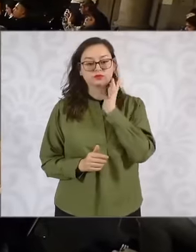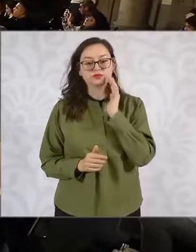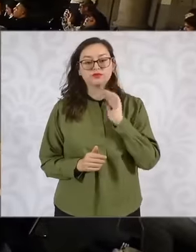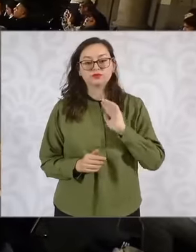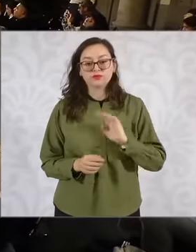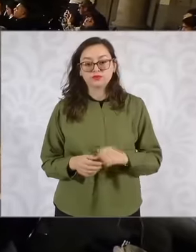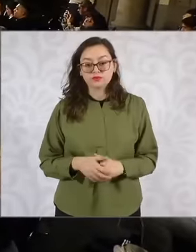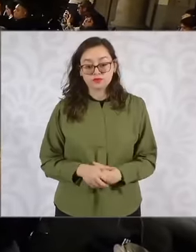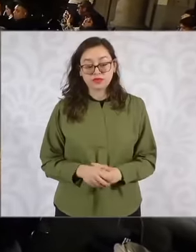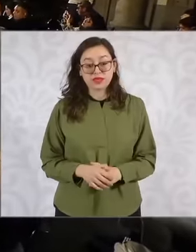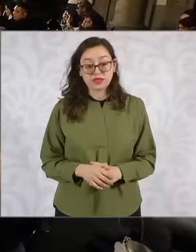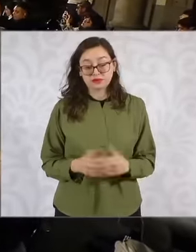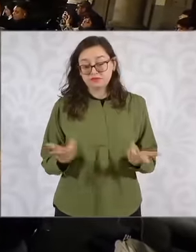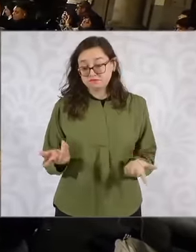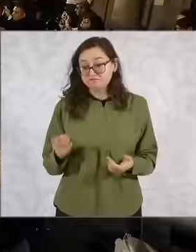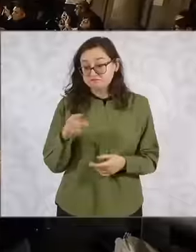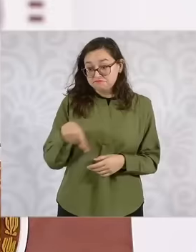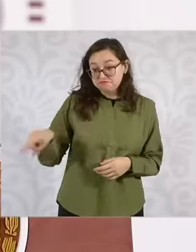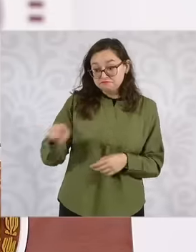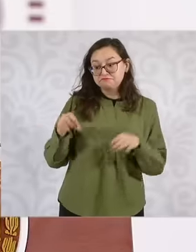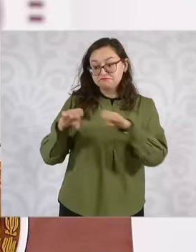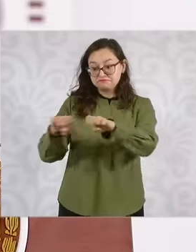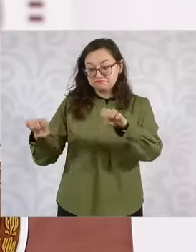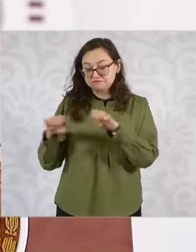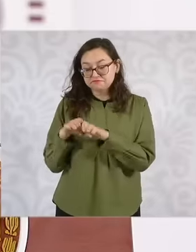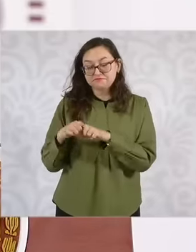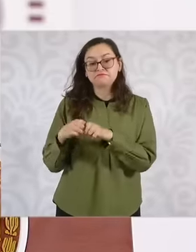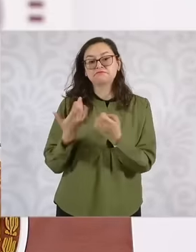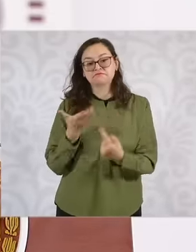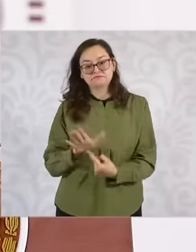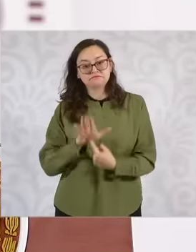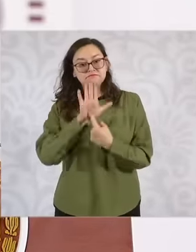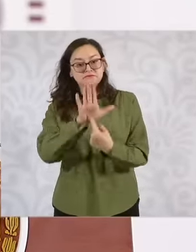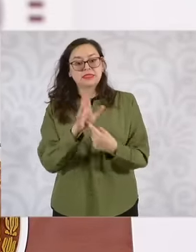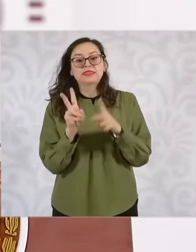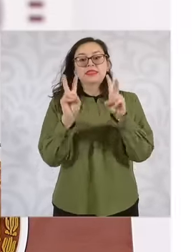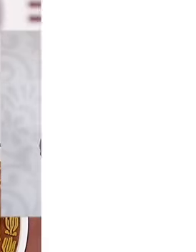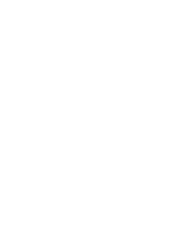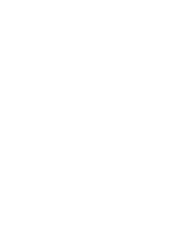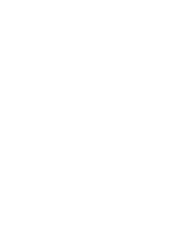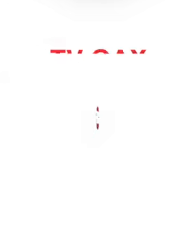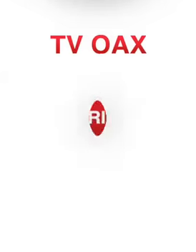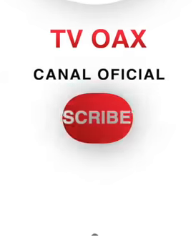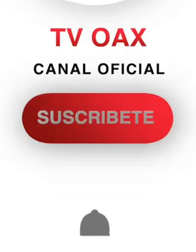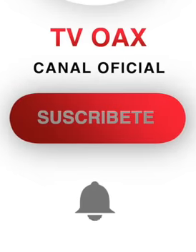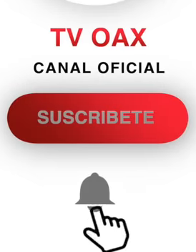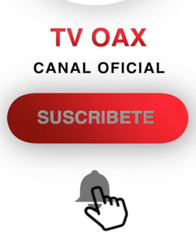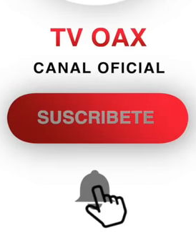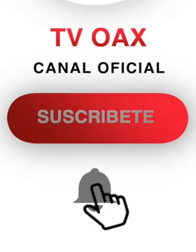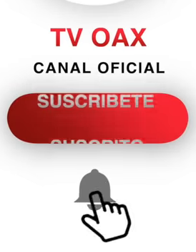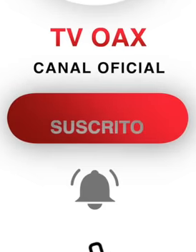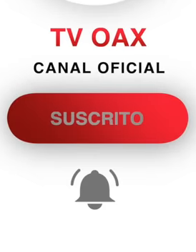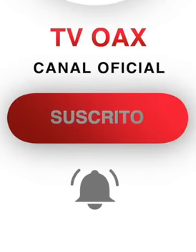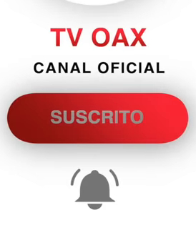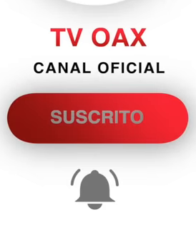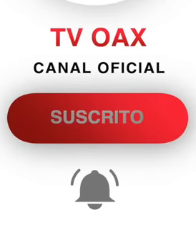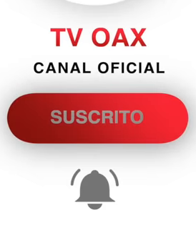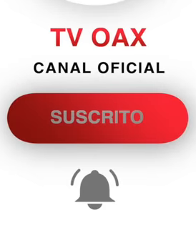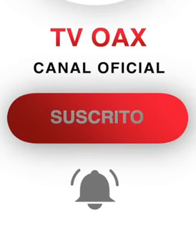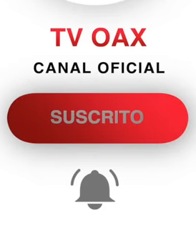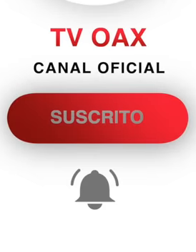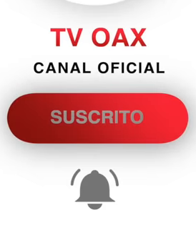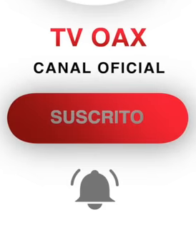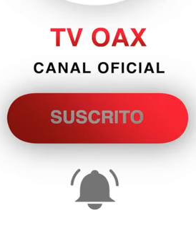is going to talk to us about the housing program they are like We announced on October 1,